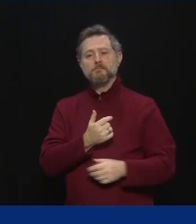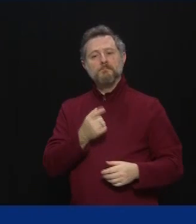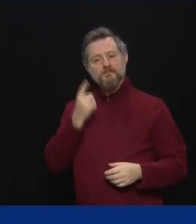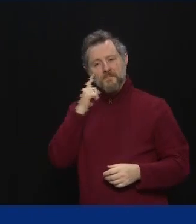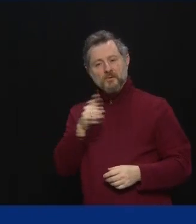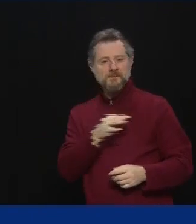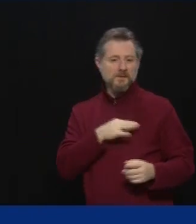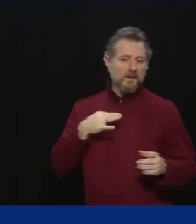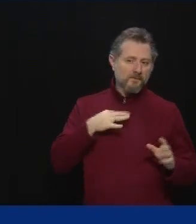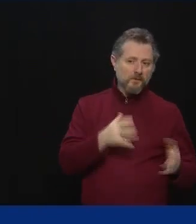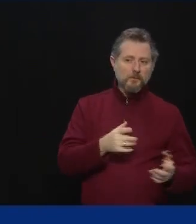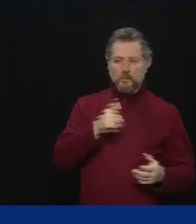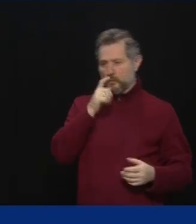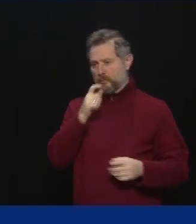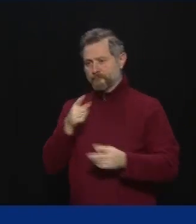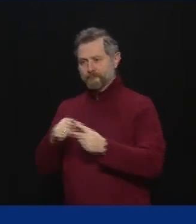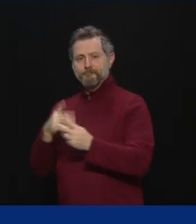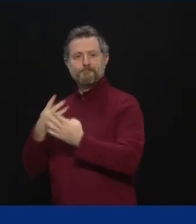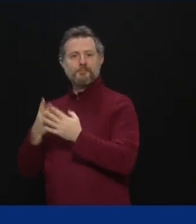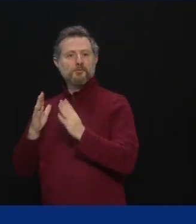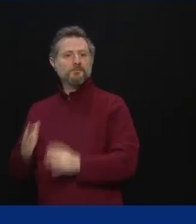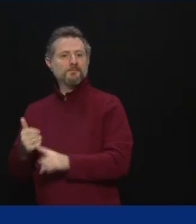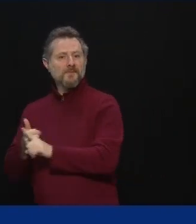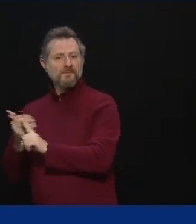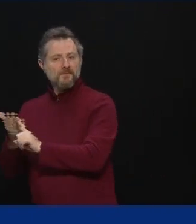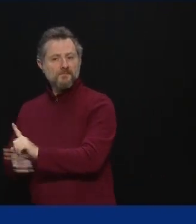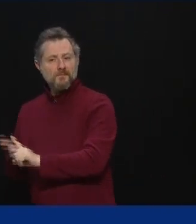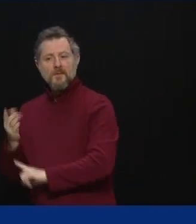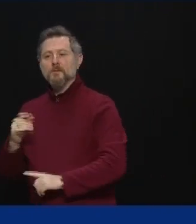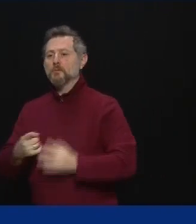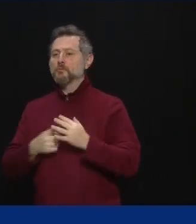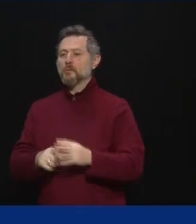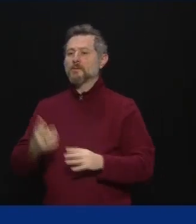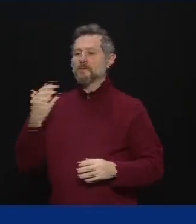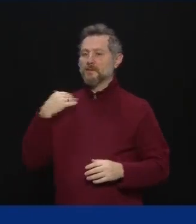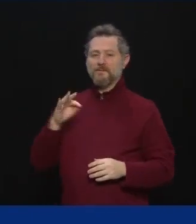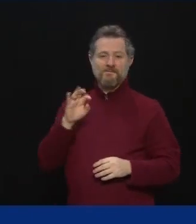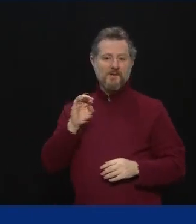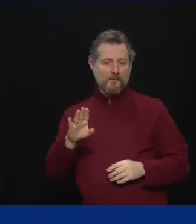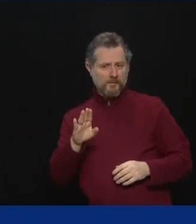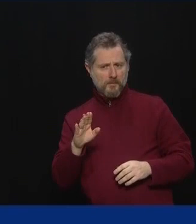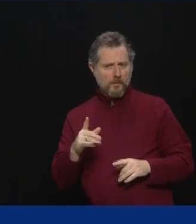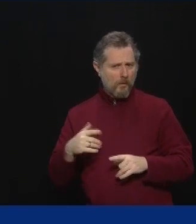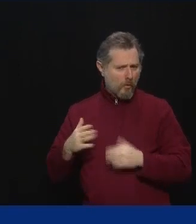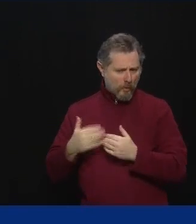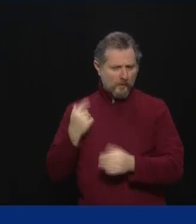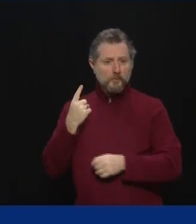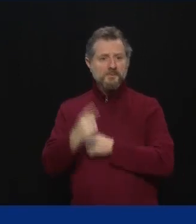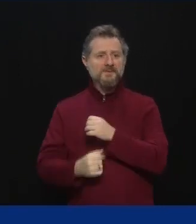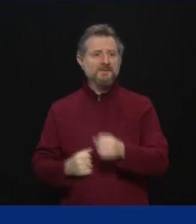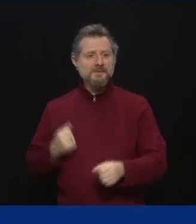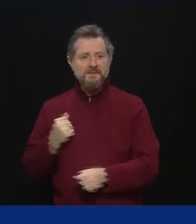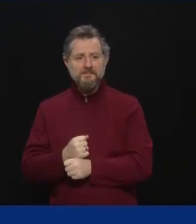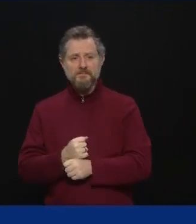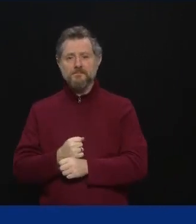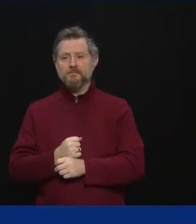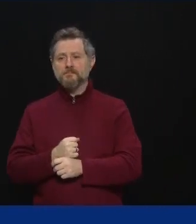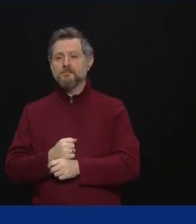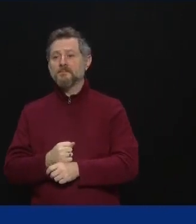INCARCERATED POPULATION WITHIN OUR FACILITIES. WE HAVE MADE VACCINATIONS AVAILABLE FOR STAFF AND INCARCERATED INDIVIDUALS